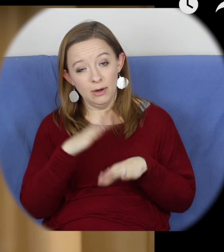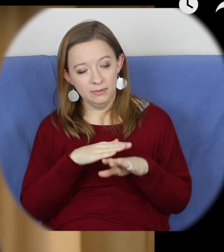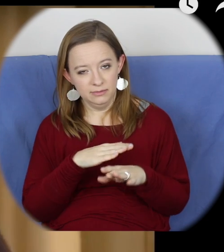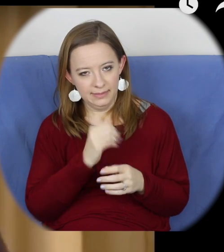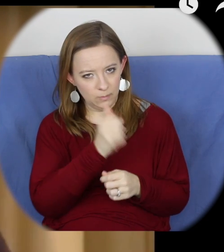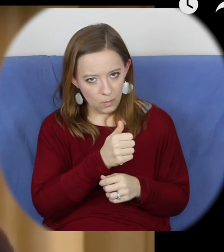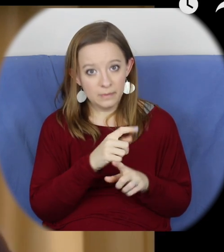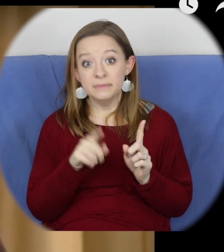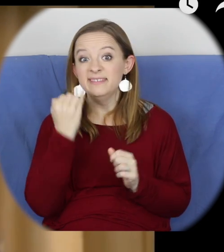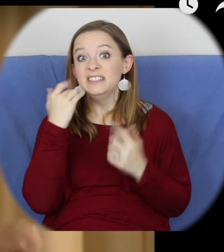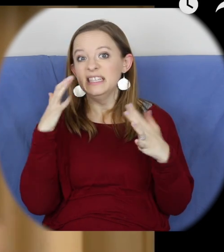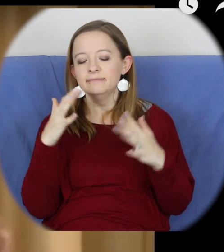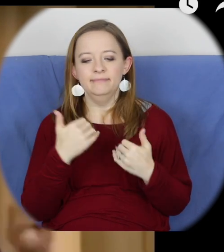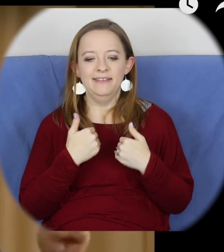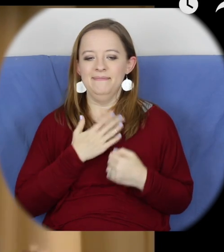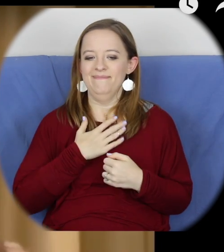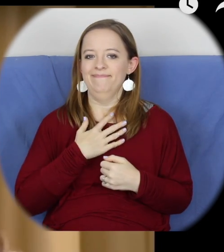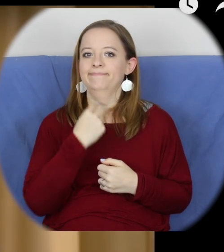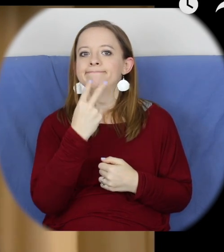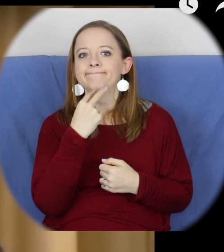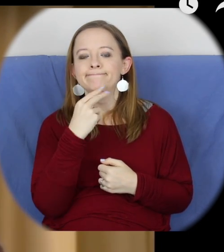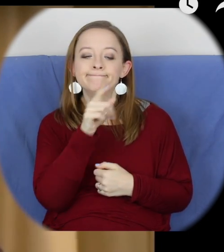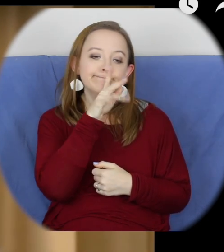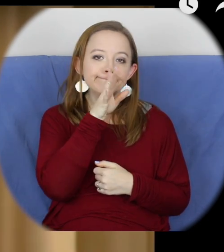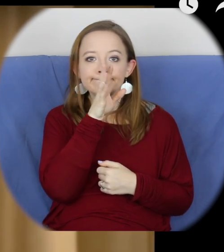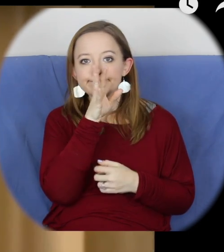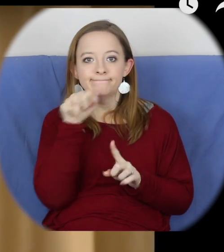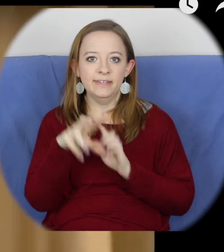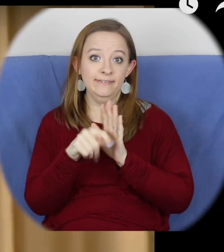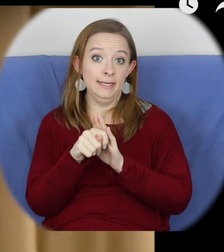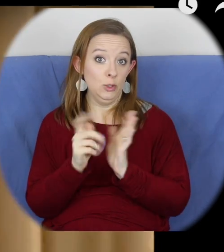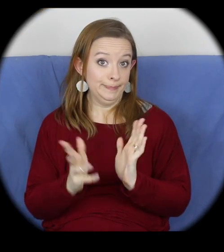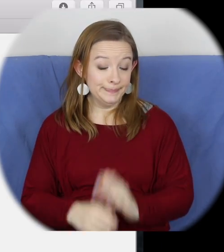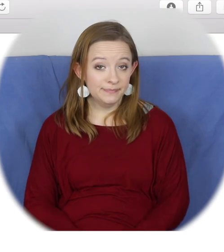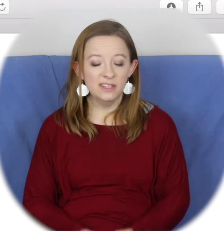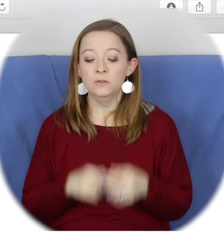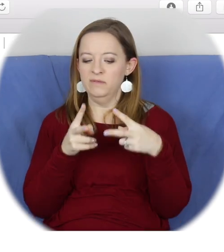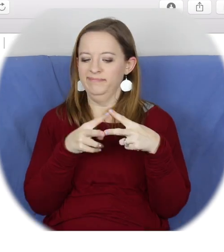which again I don't have the sound on, it just has my voice voicing this video.